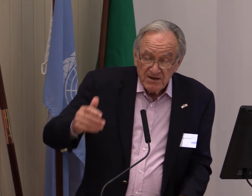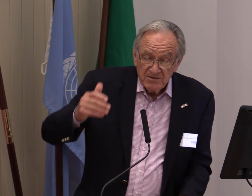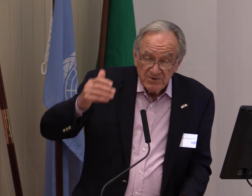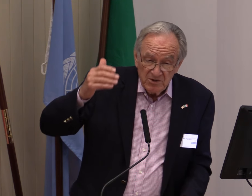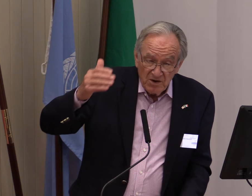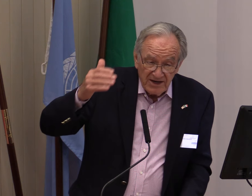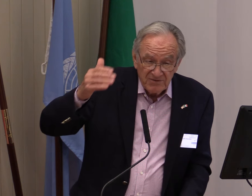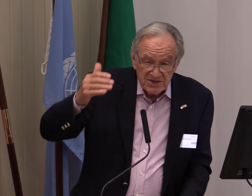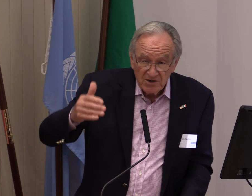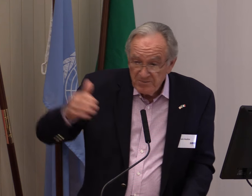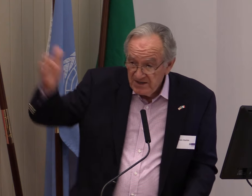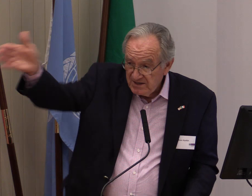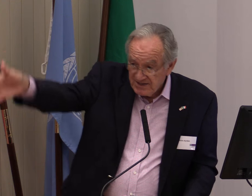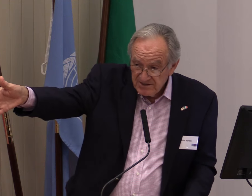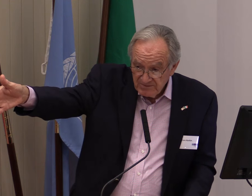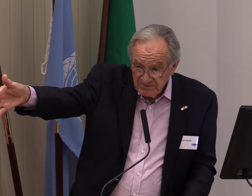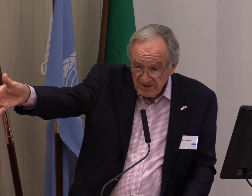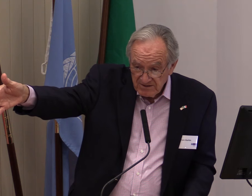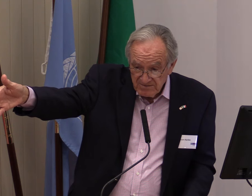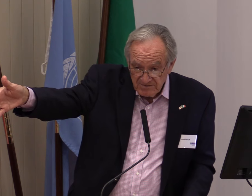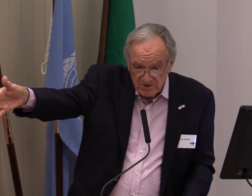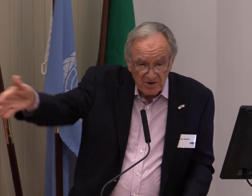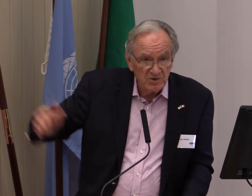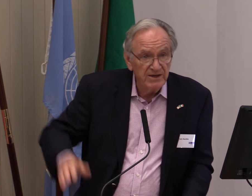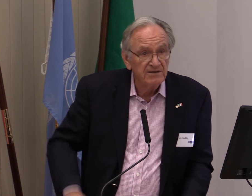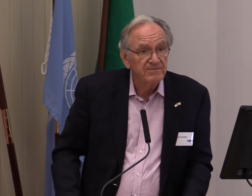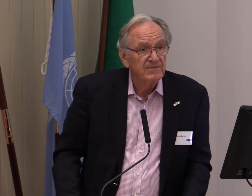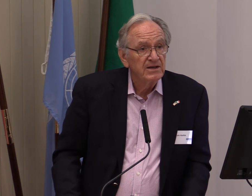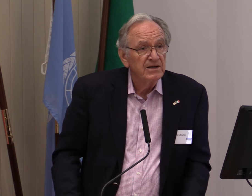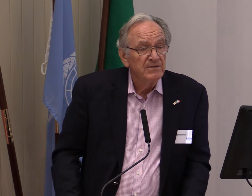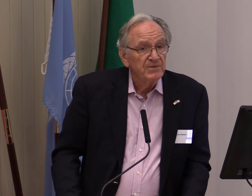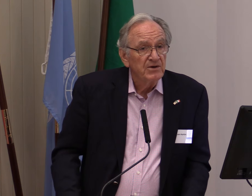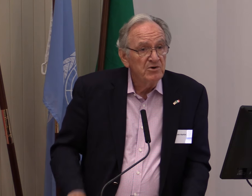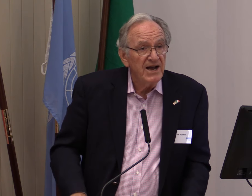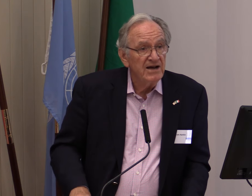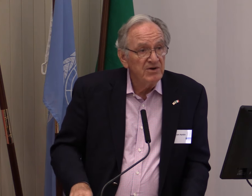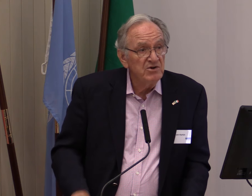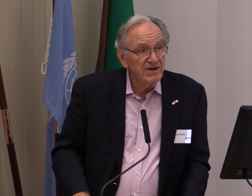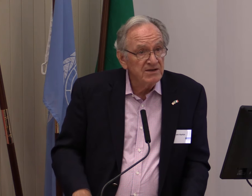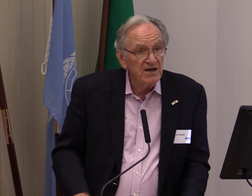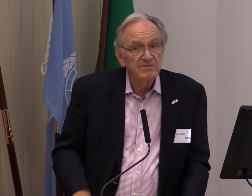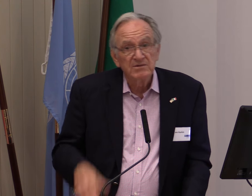but you all have the CRPD, thanks to people like Gerard Quinn, you have a UN document